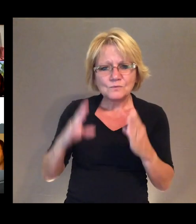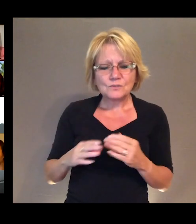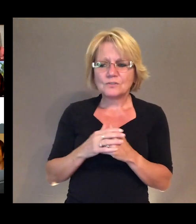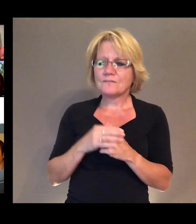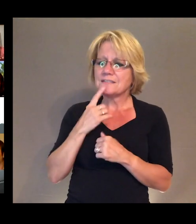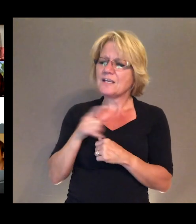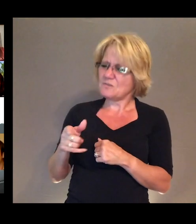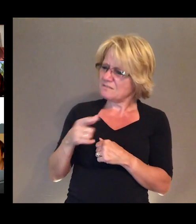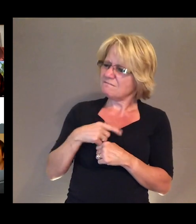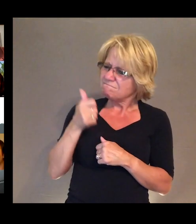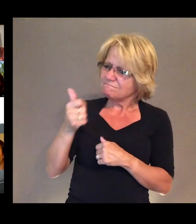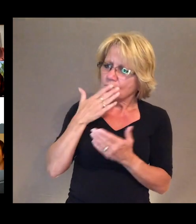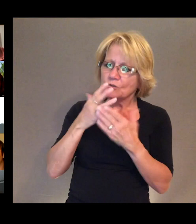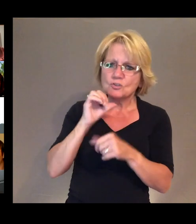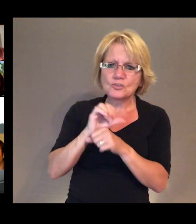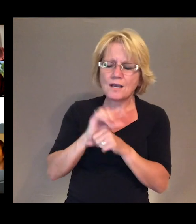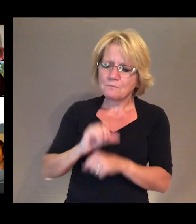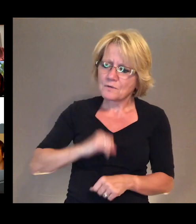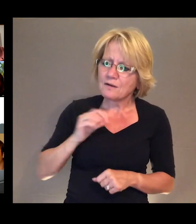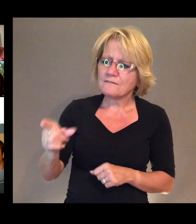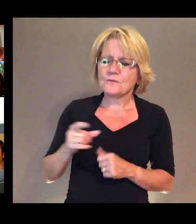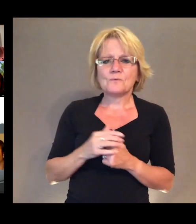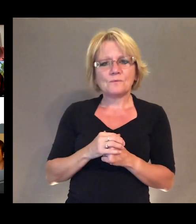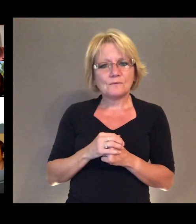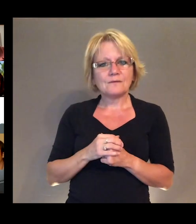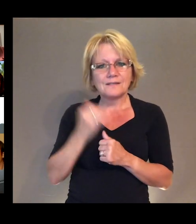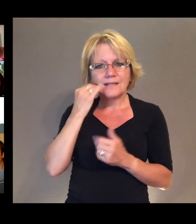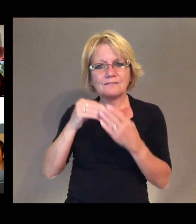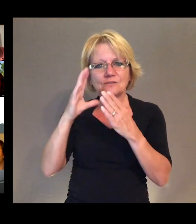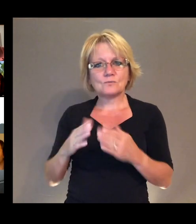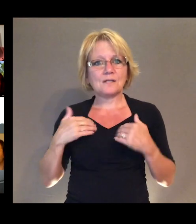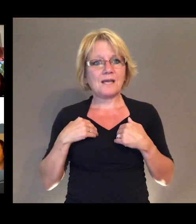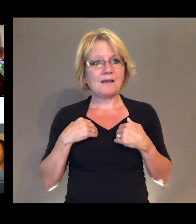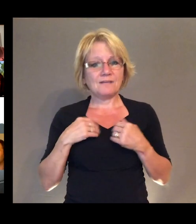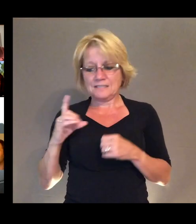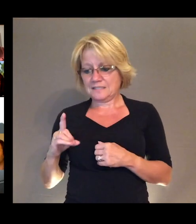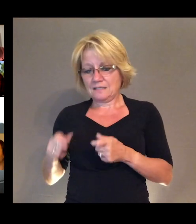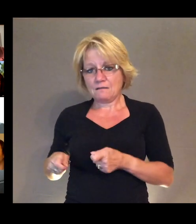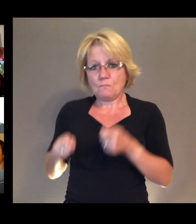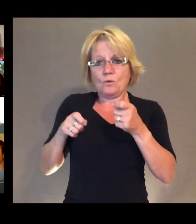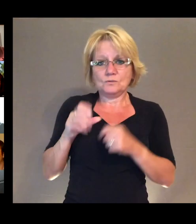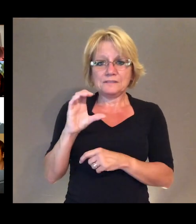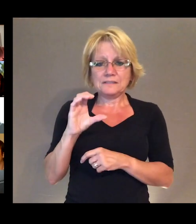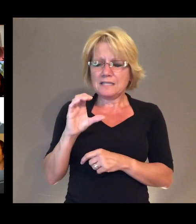You did a really good job, I'm so proud of you. If a student pulled a grade from a D to a C, tell them that's great, that's awesome.